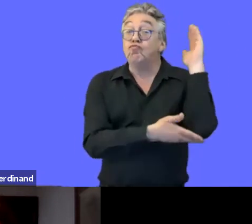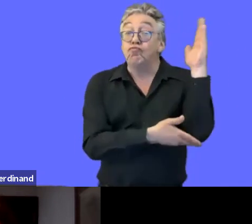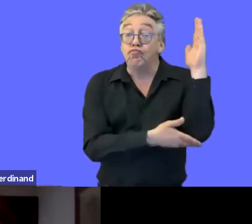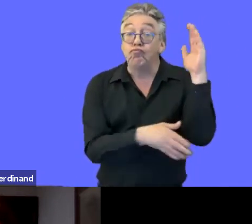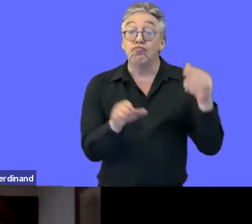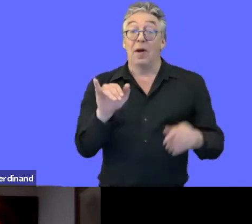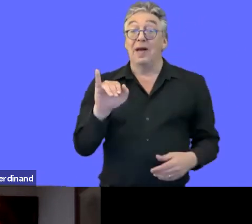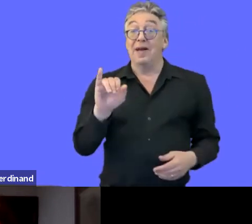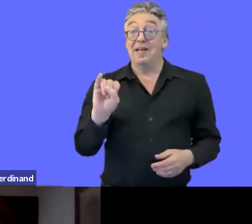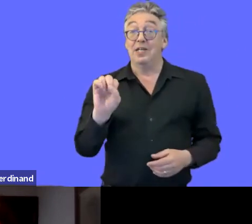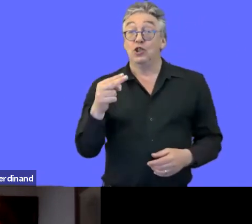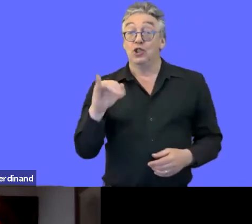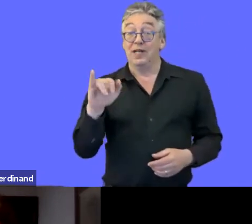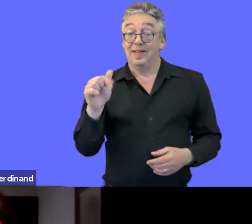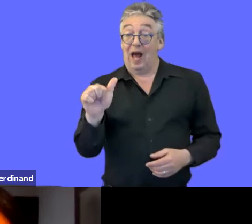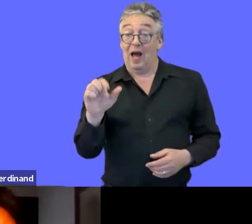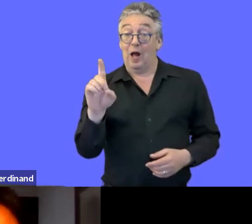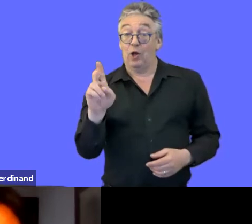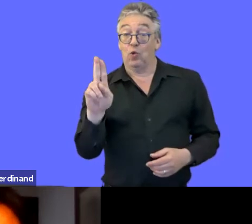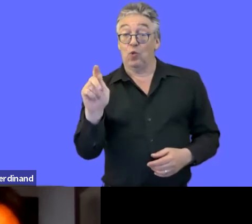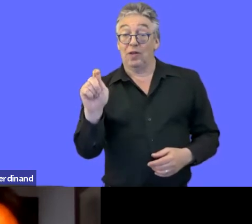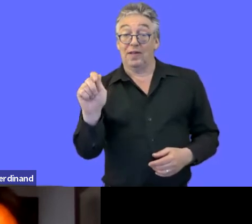Welcome, Ishita, she is Programme Manager